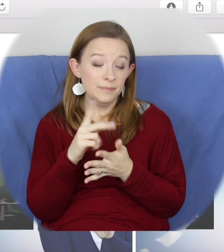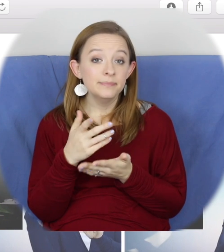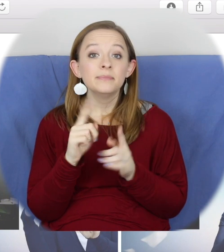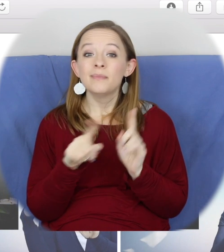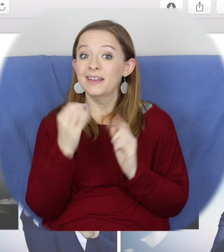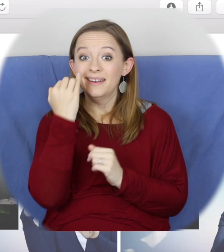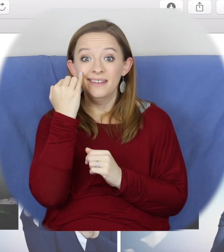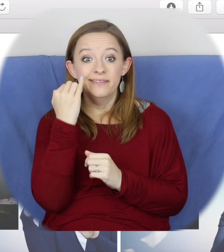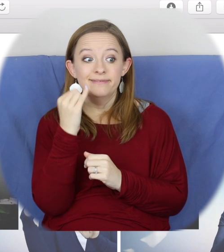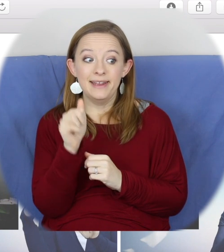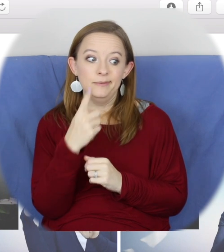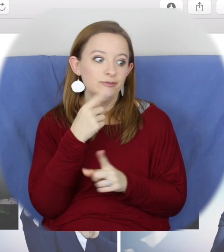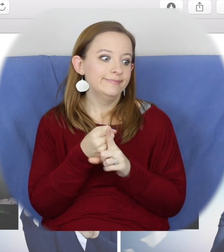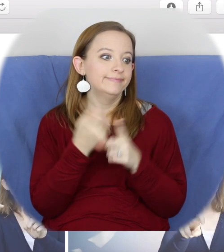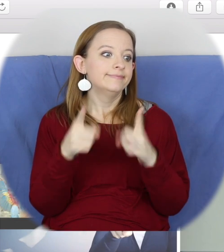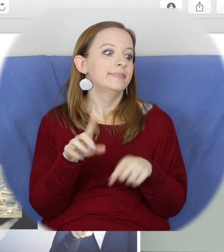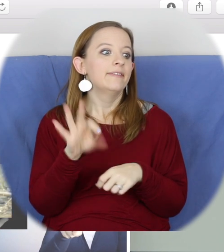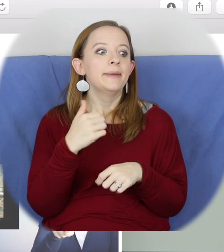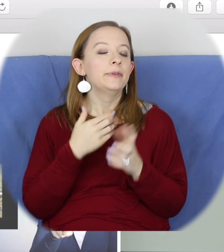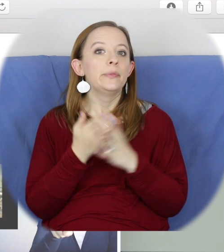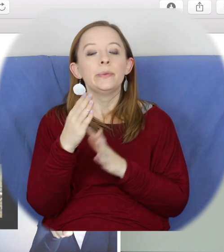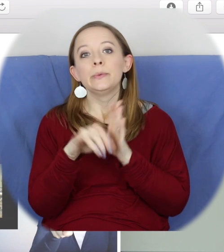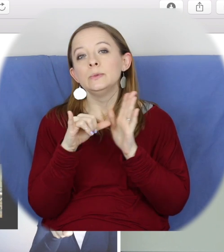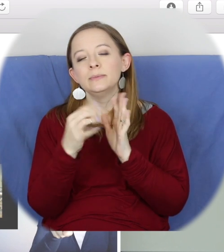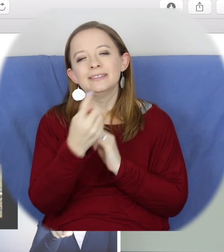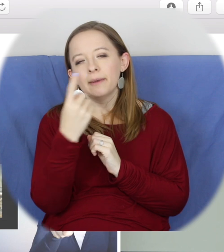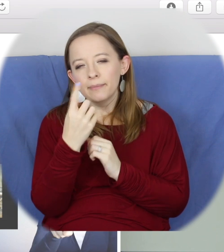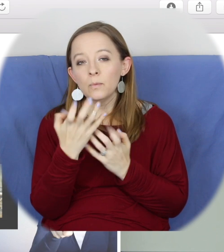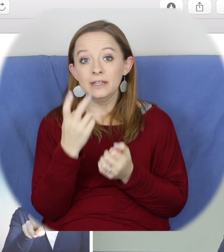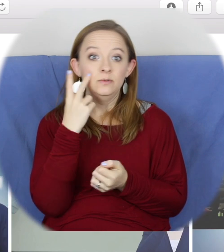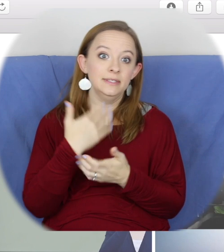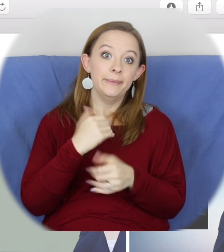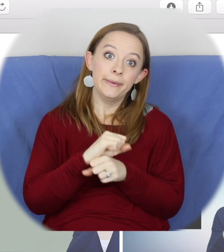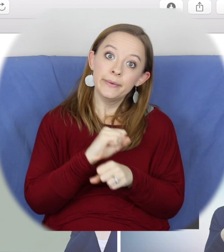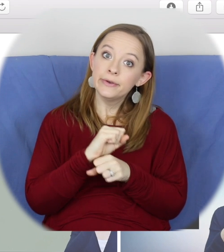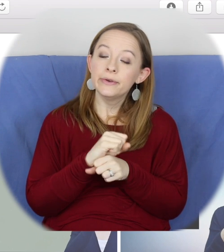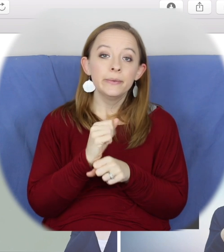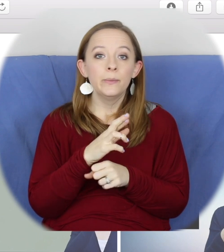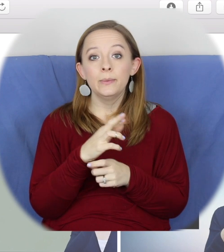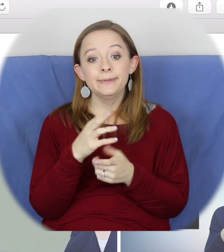But if anyone just happened to find me, say through Youtube or something like that, and they wanted to see my work